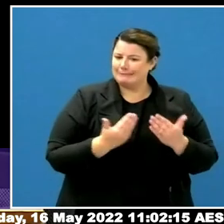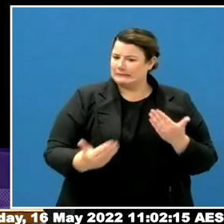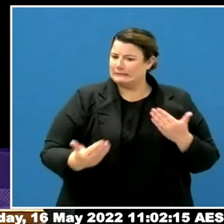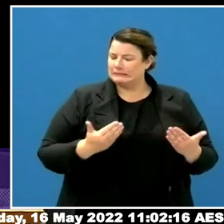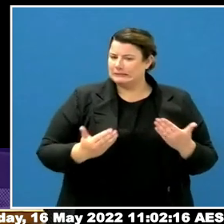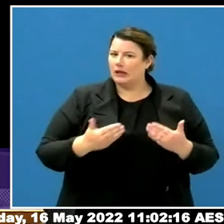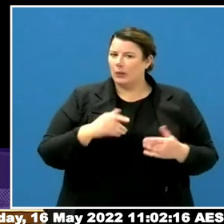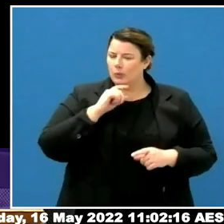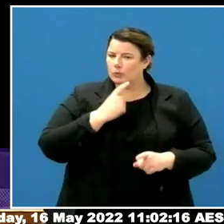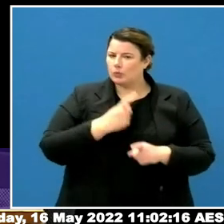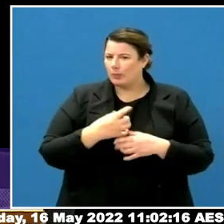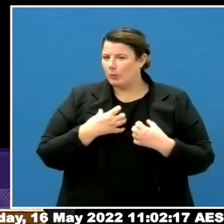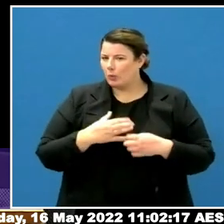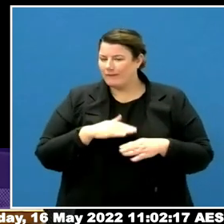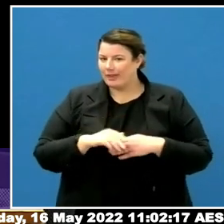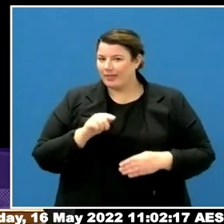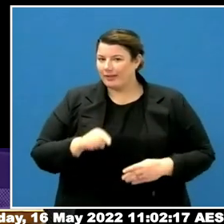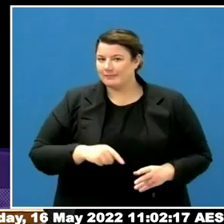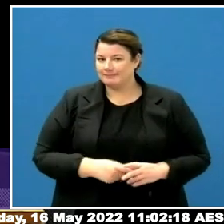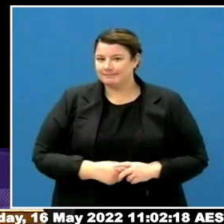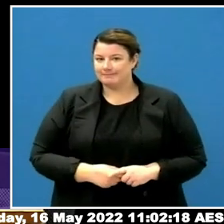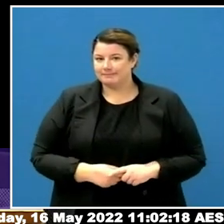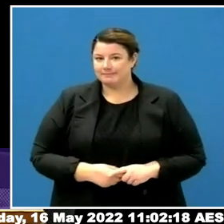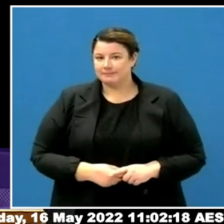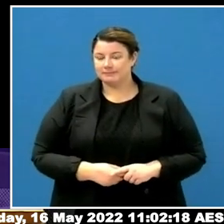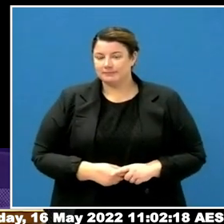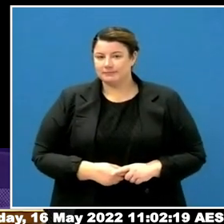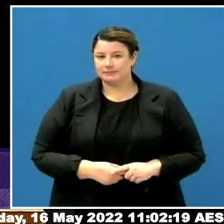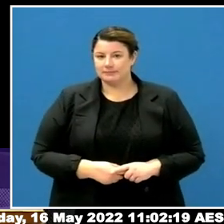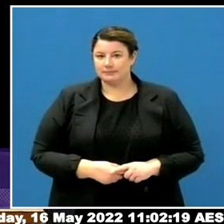Commissioners, we will not suggest that disability service providers should not take